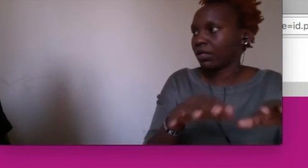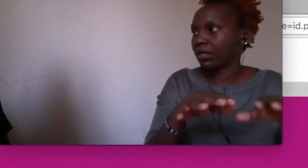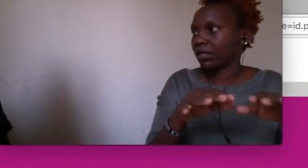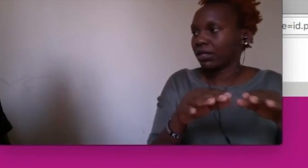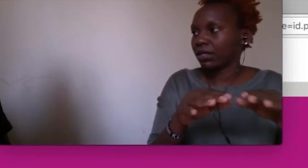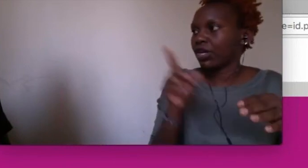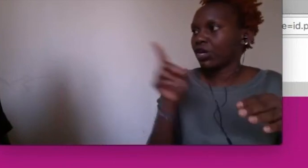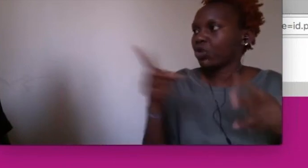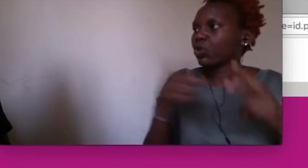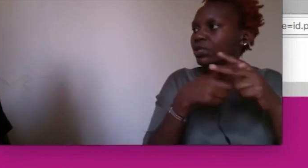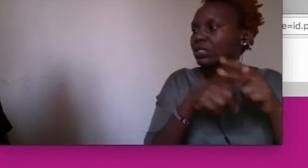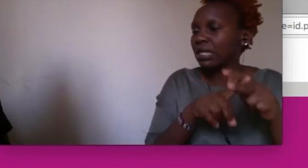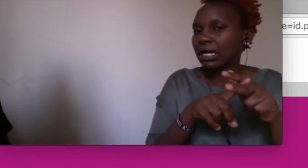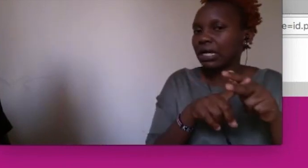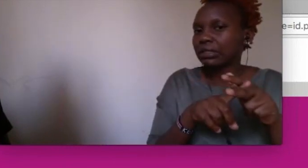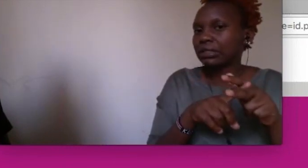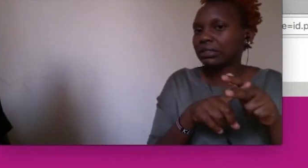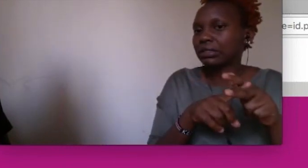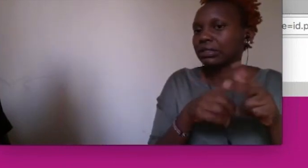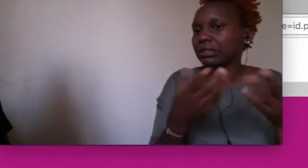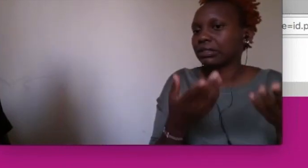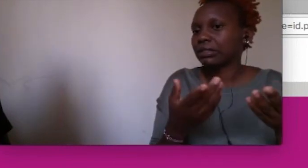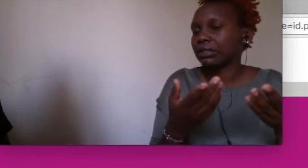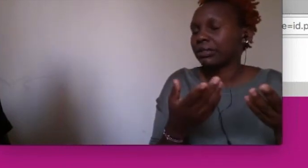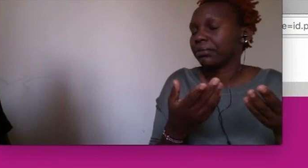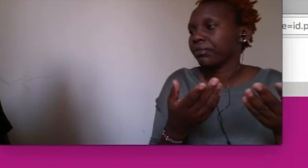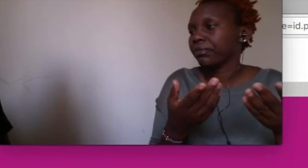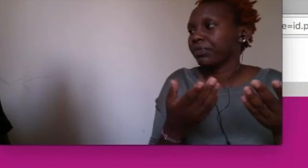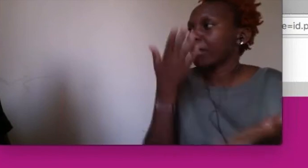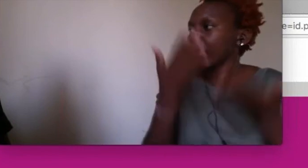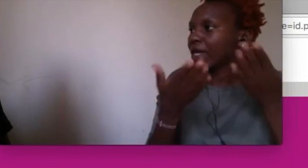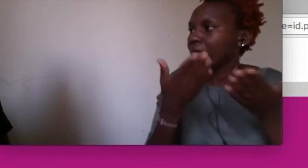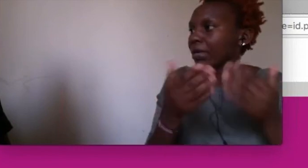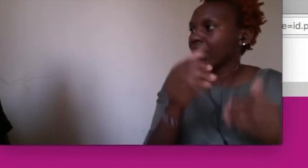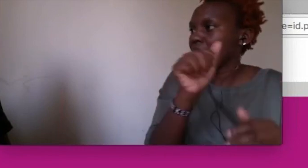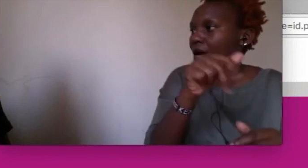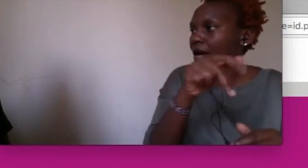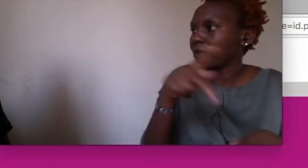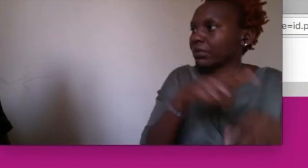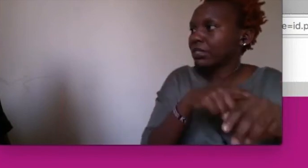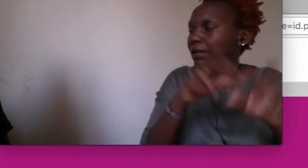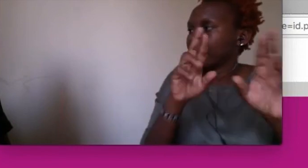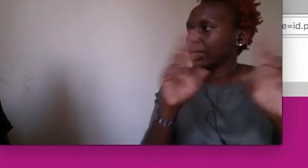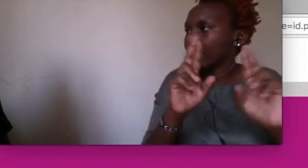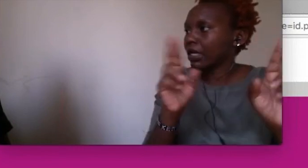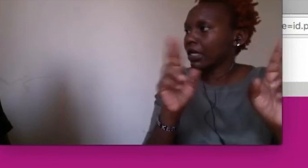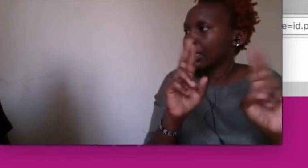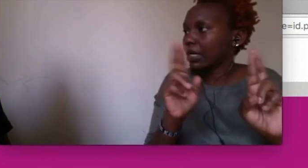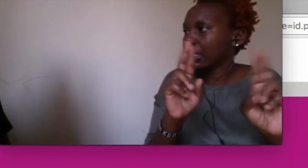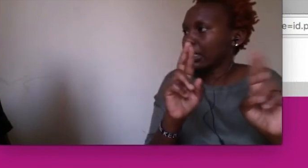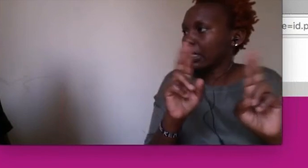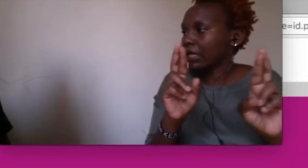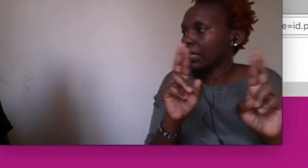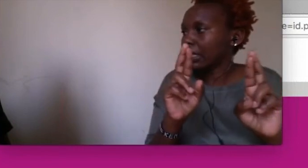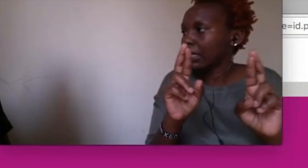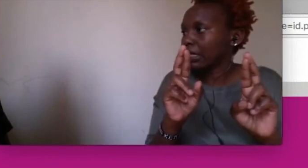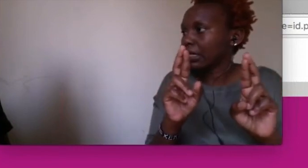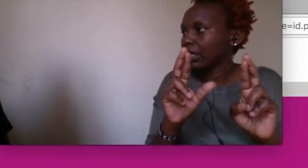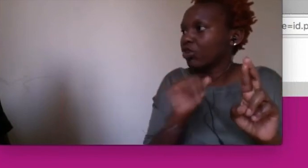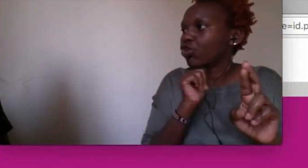but I imagine it refers to the app once it was ready not when you are looking for grants